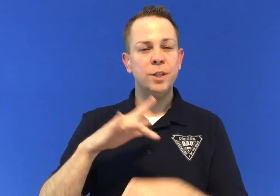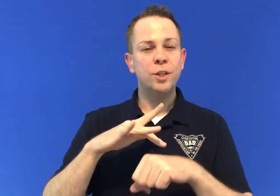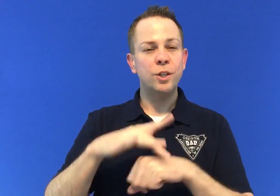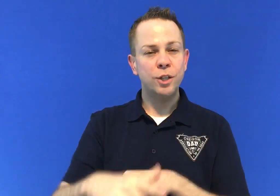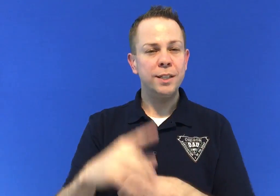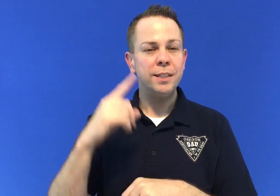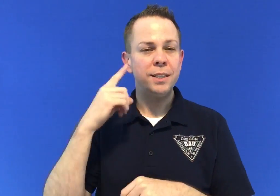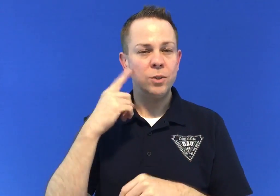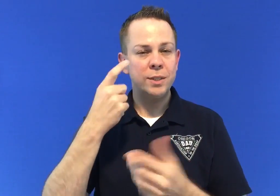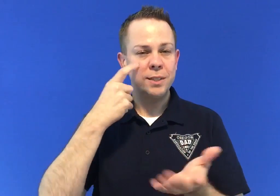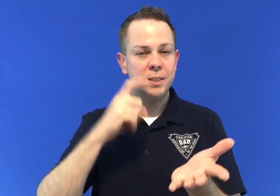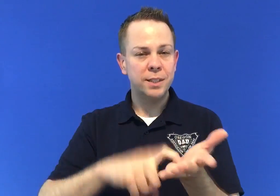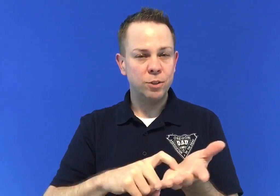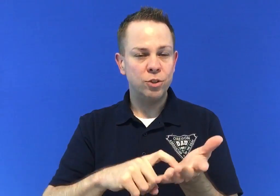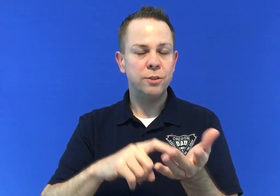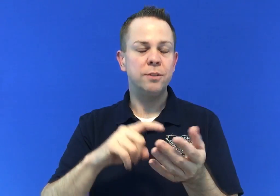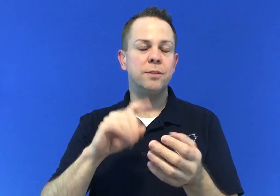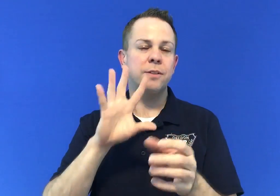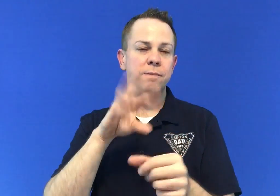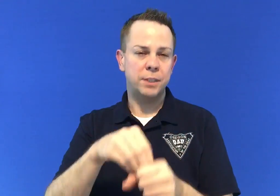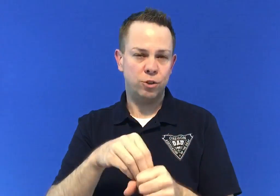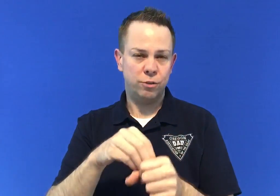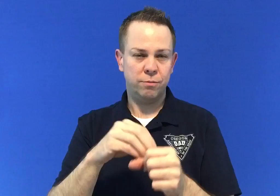Early Hearing Detection and Intervention.